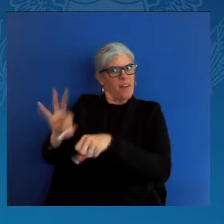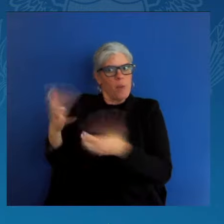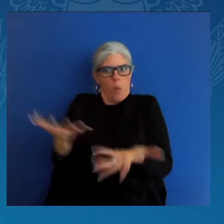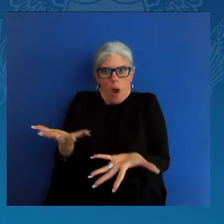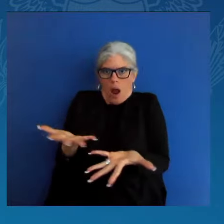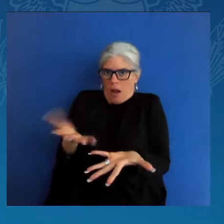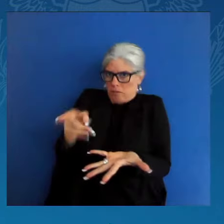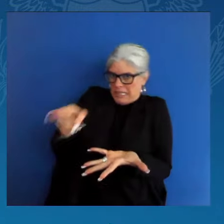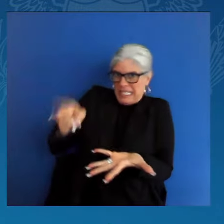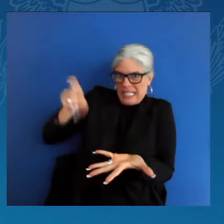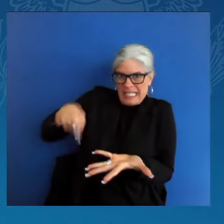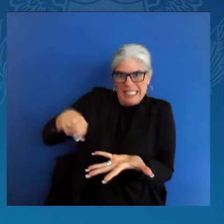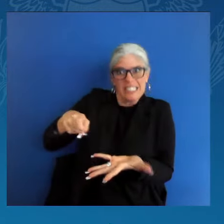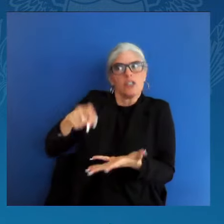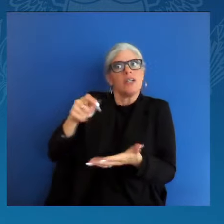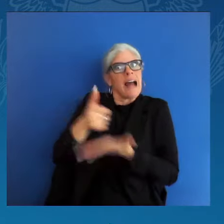[unintelligible] and all our colleagues.